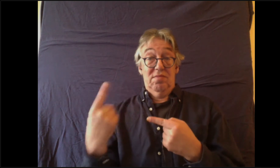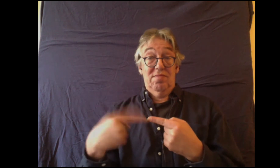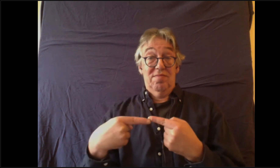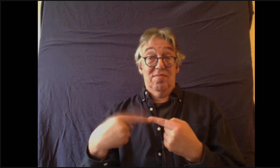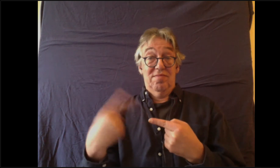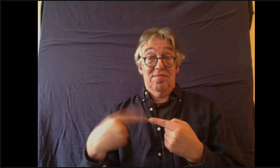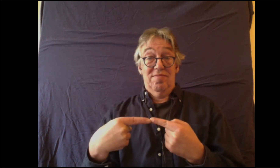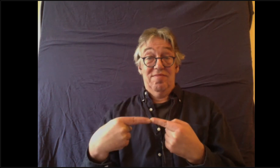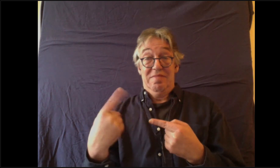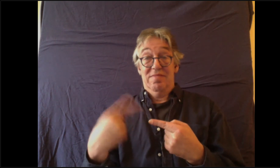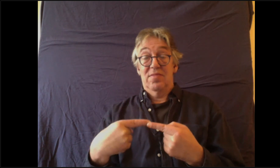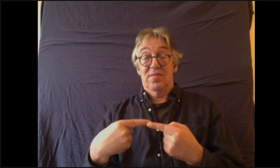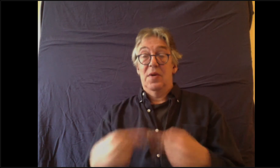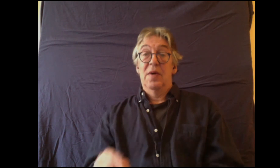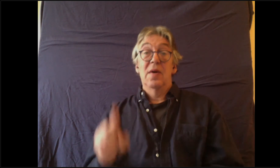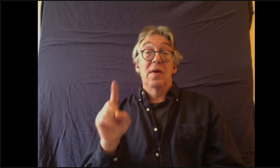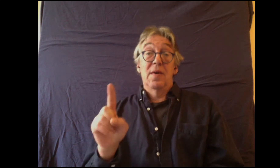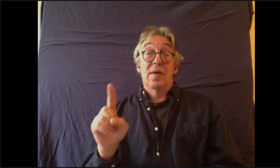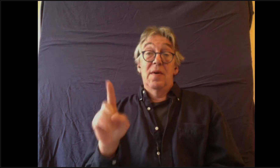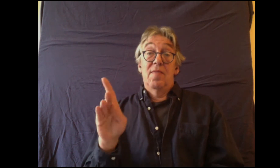(cutting out)